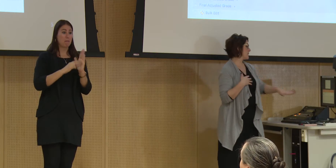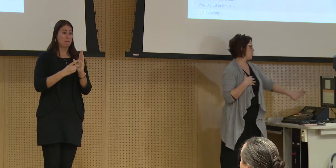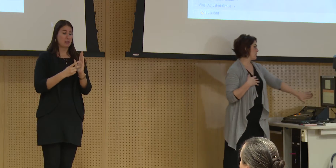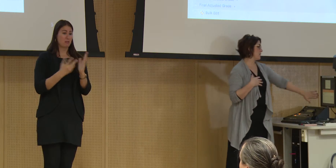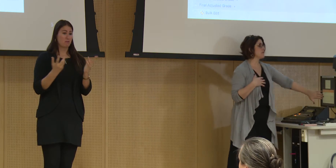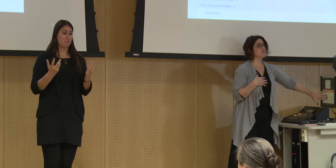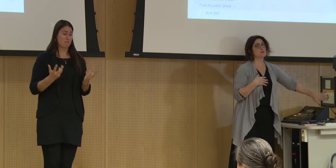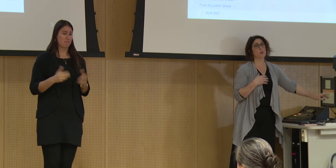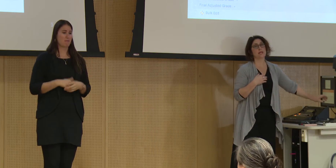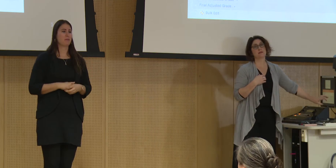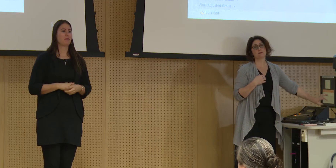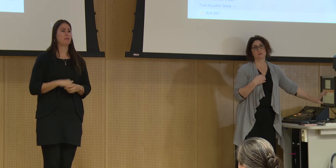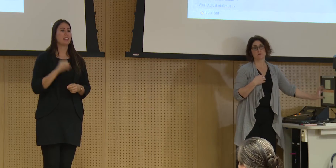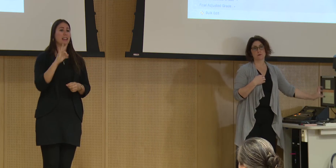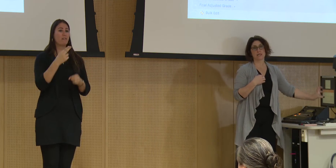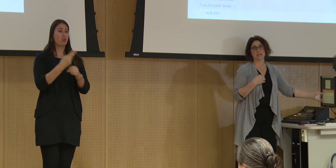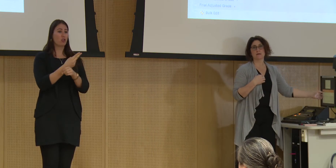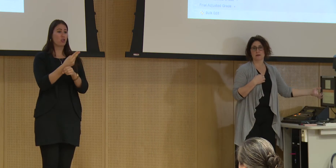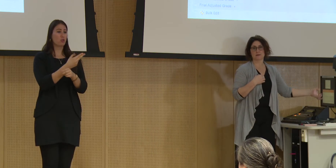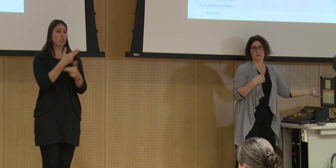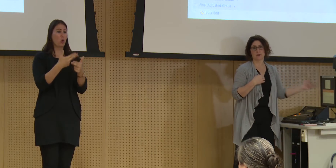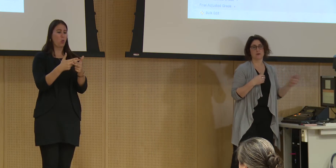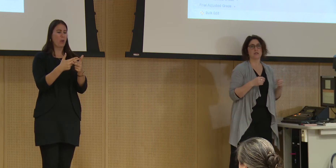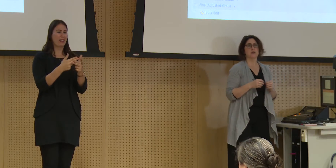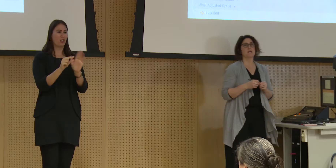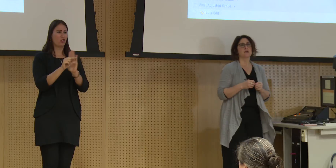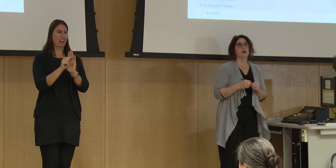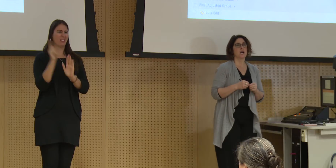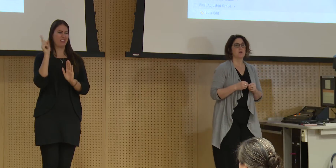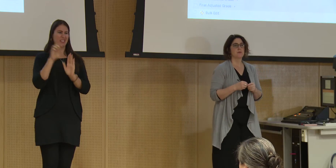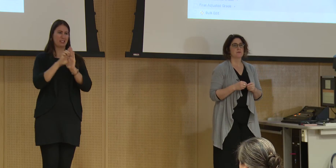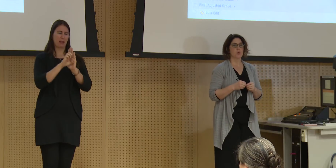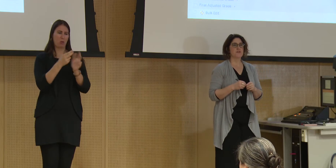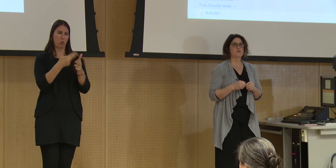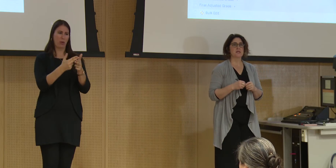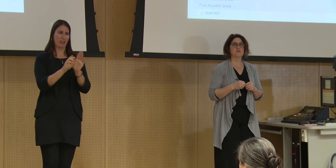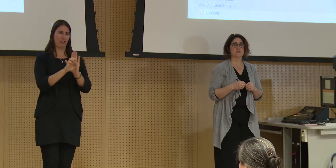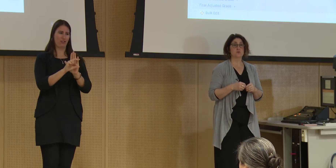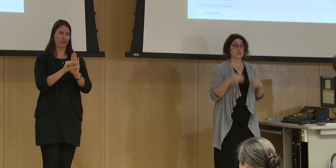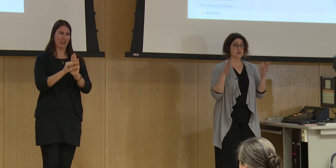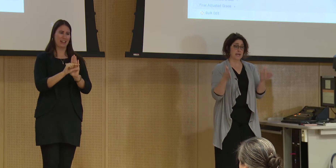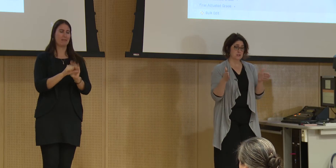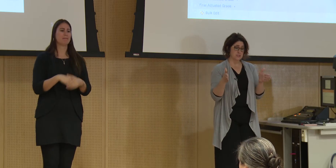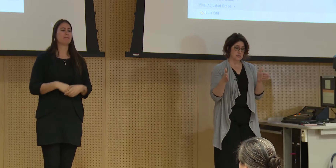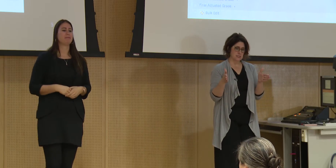then this is a weighted grading example-- points means is when you're actually sitting down